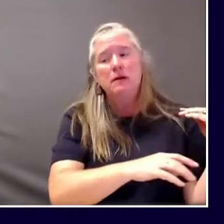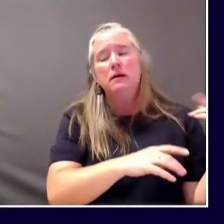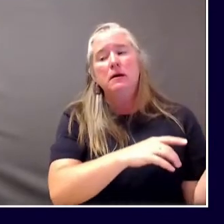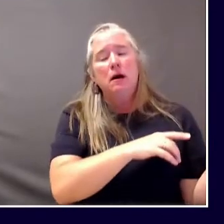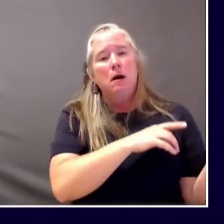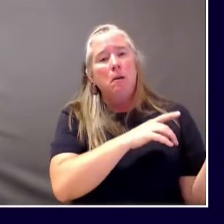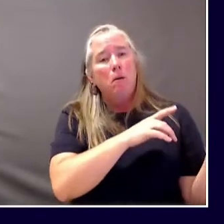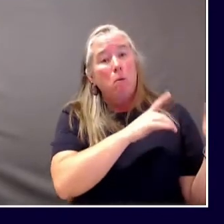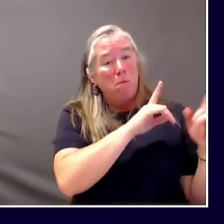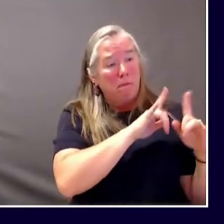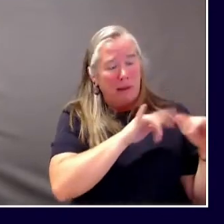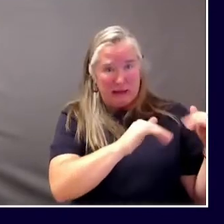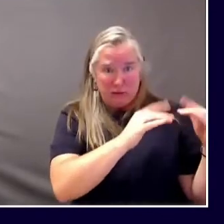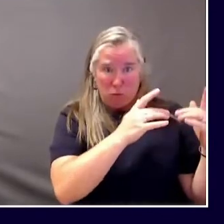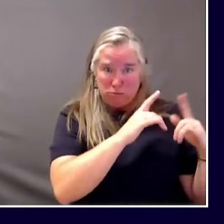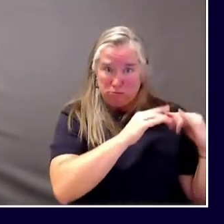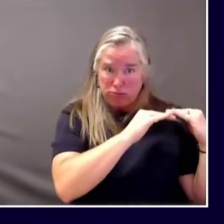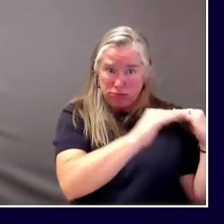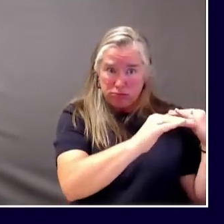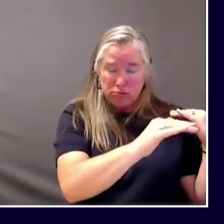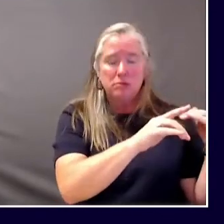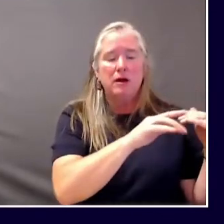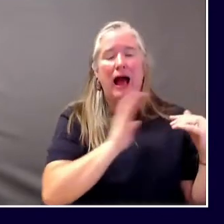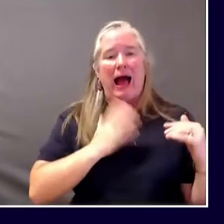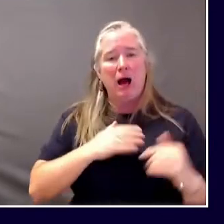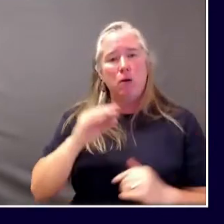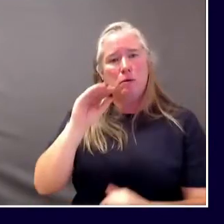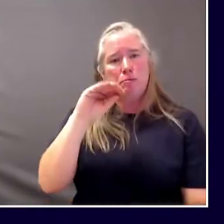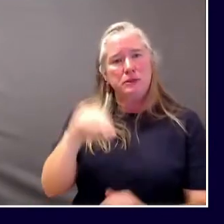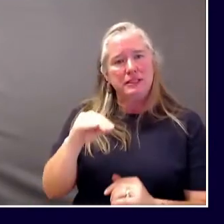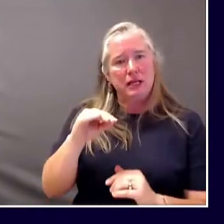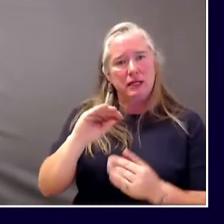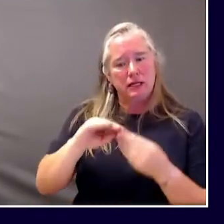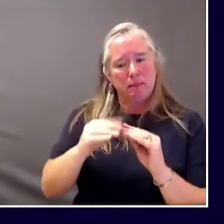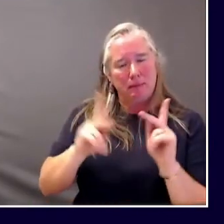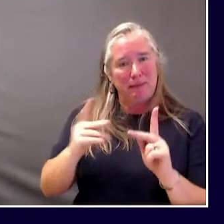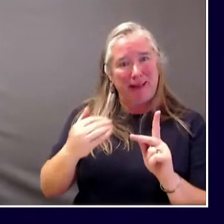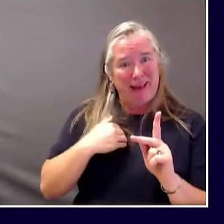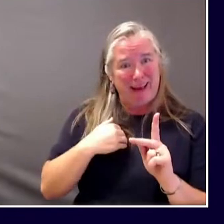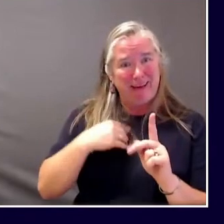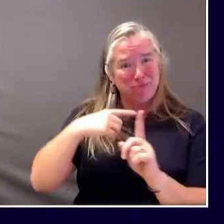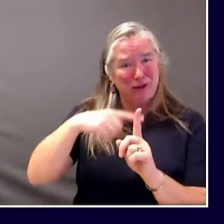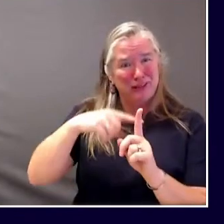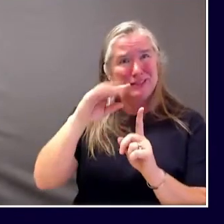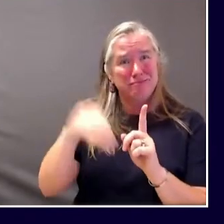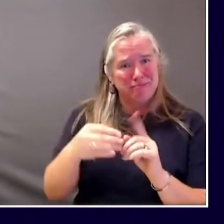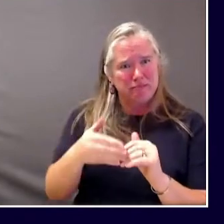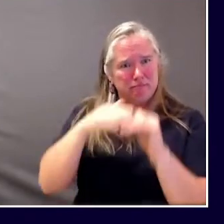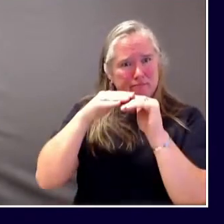rates going up that constellation